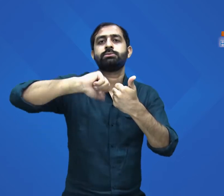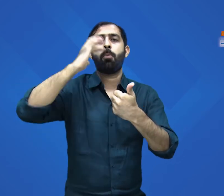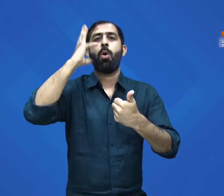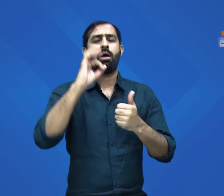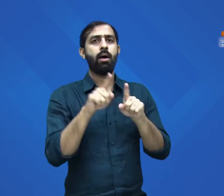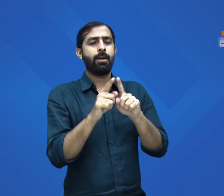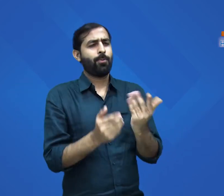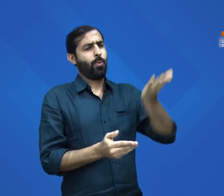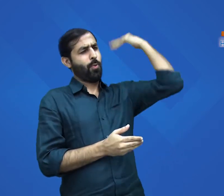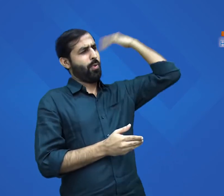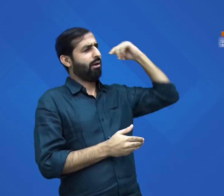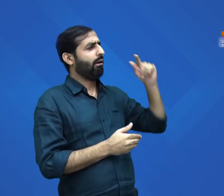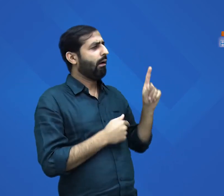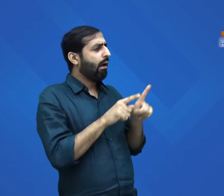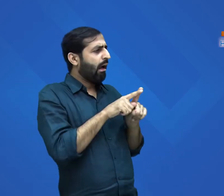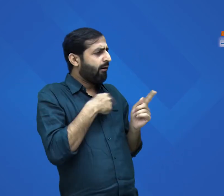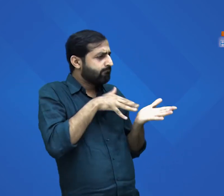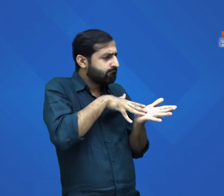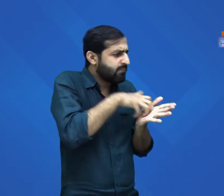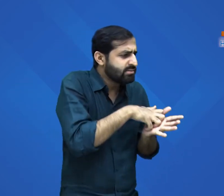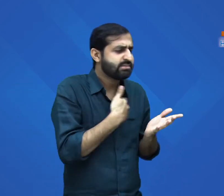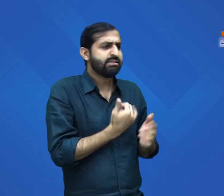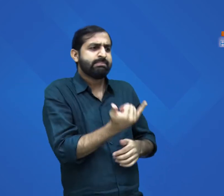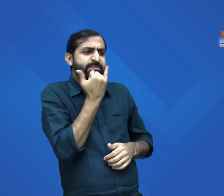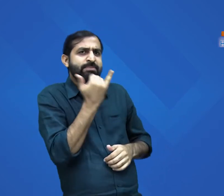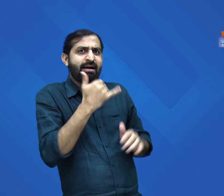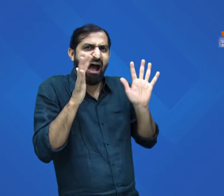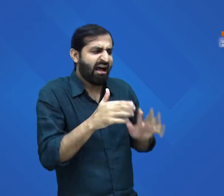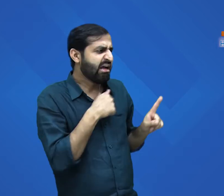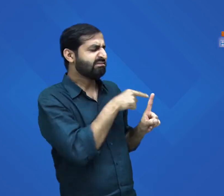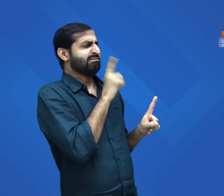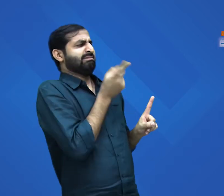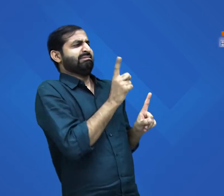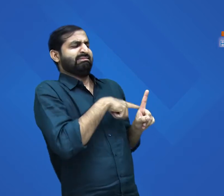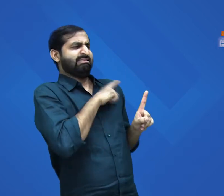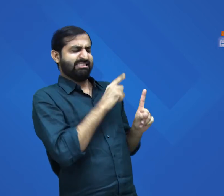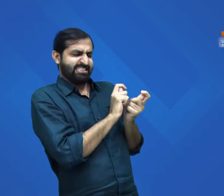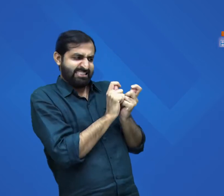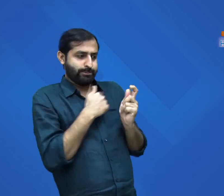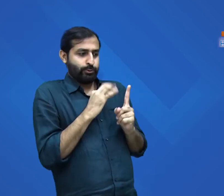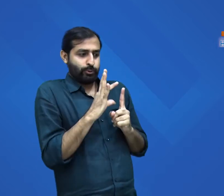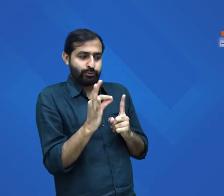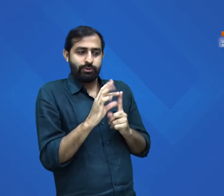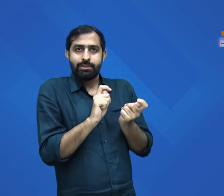of our mental and emotional state. Through the self observation process people learn from their previous mistakes